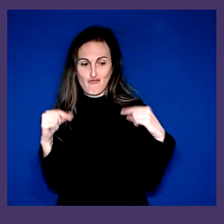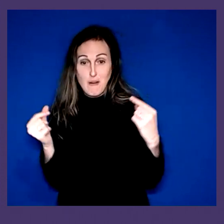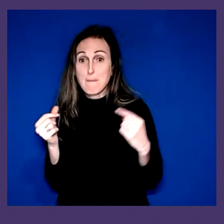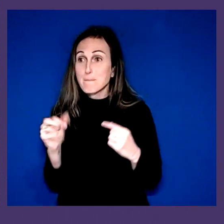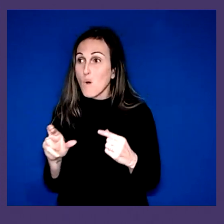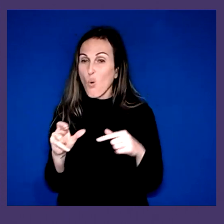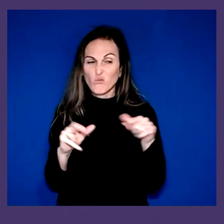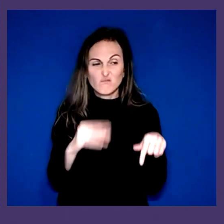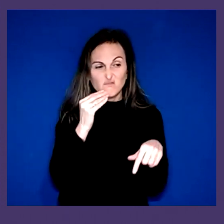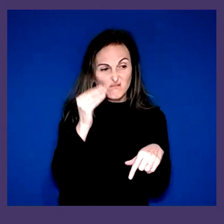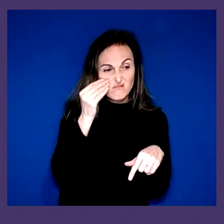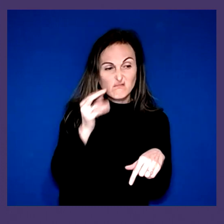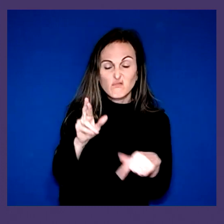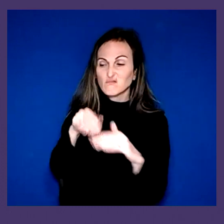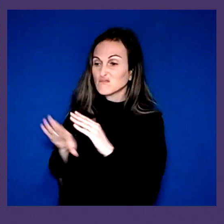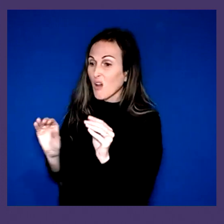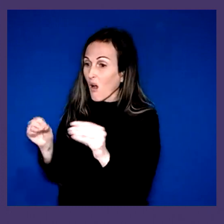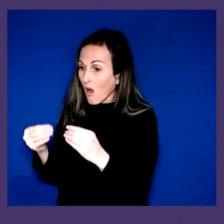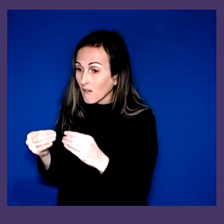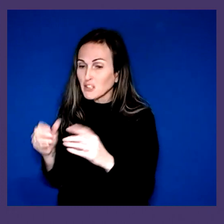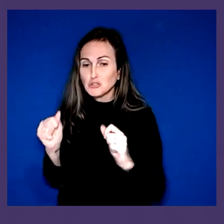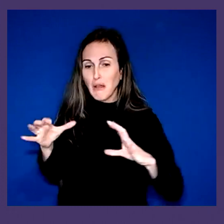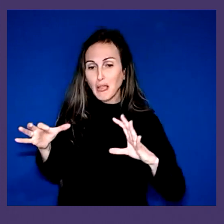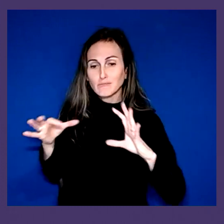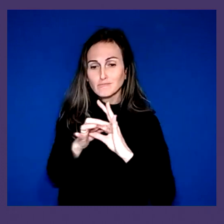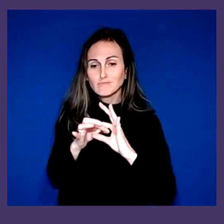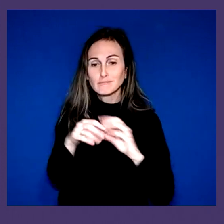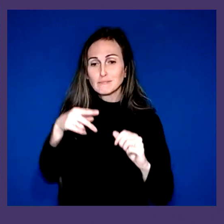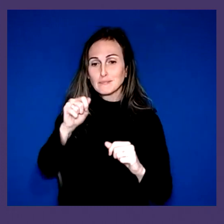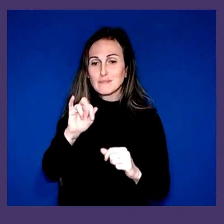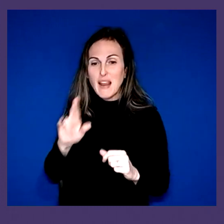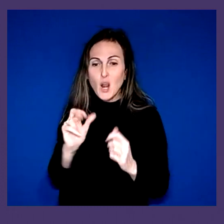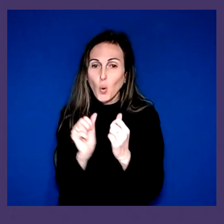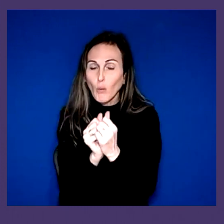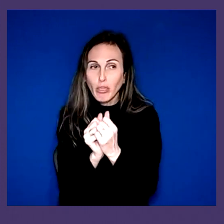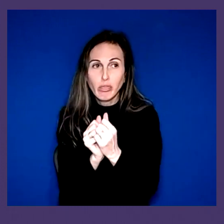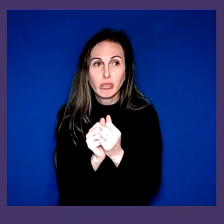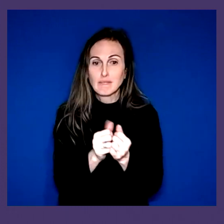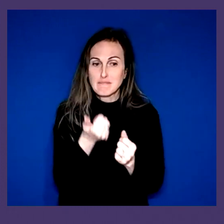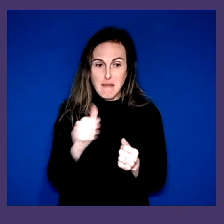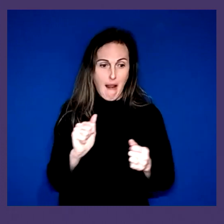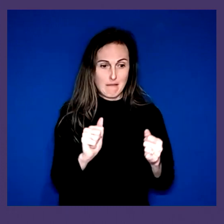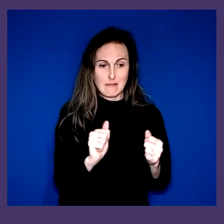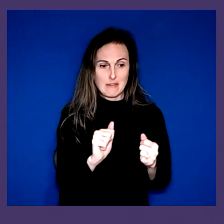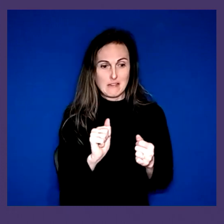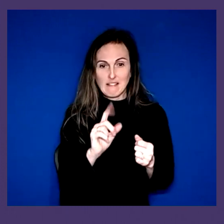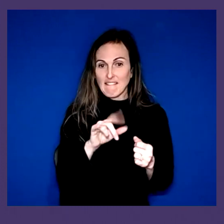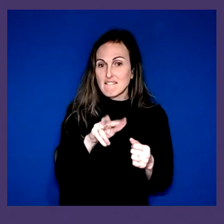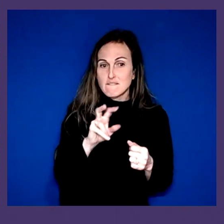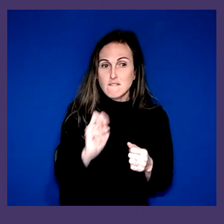Bluetooth Low Energy Audio to stream media, take calls and even control ambient sound and audio presets for your hearing aids.